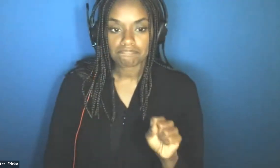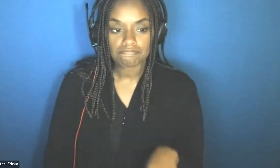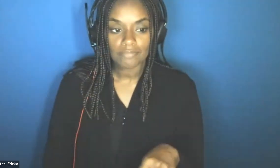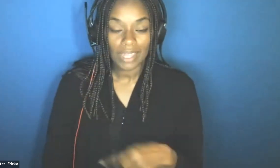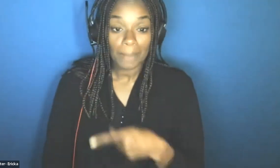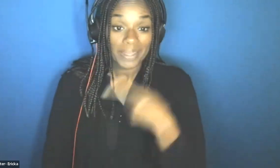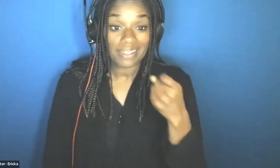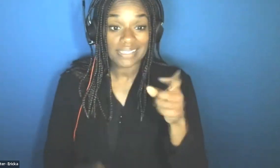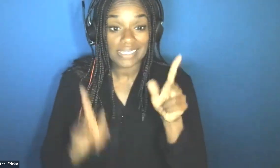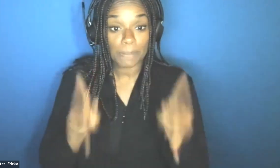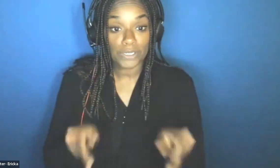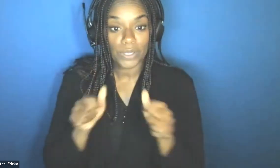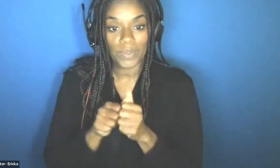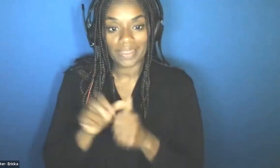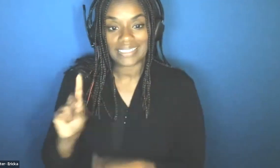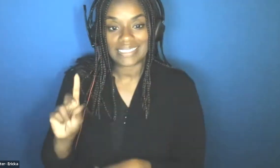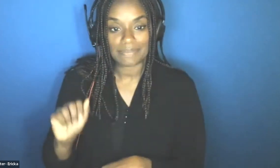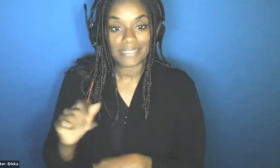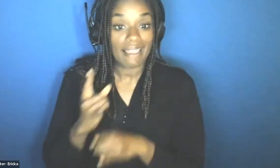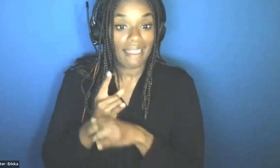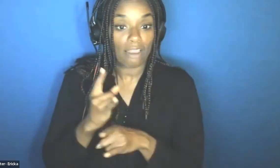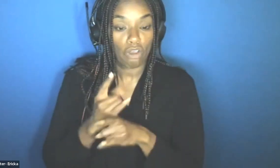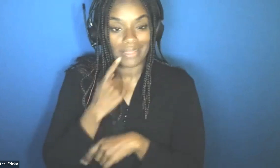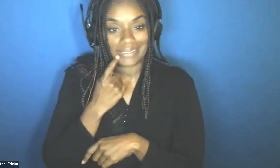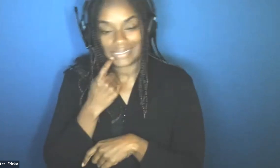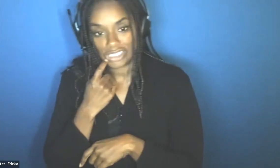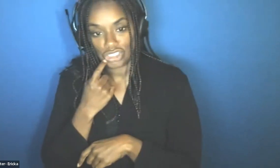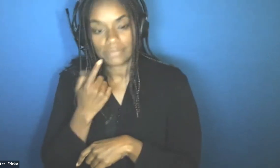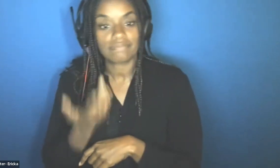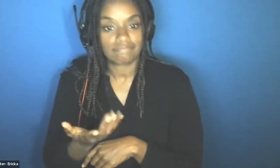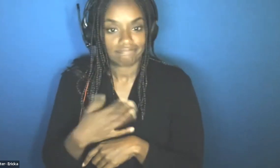Under this scenario, does Michael have protection under the ADA?